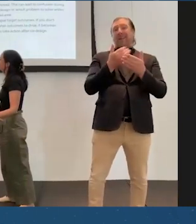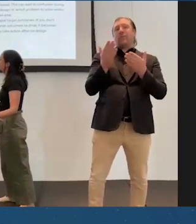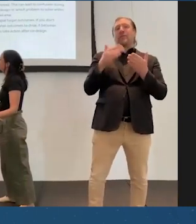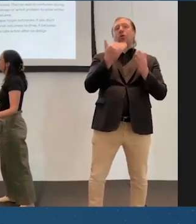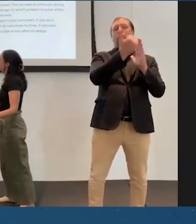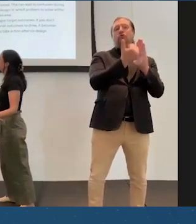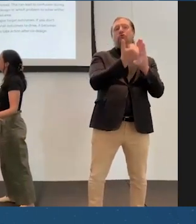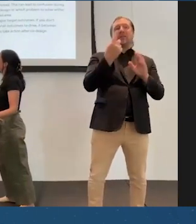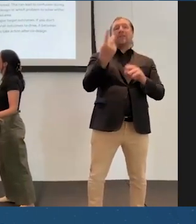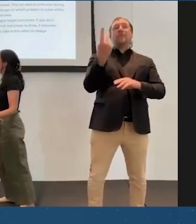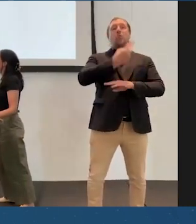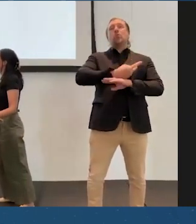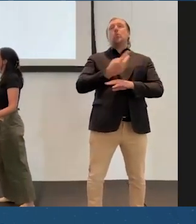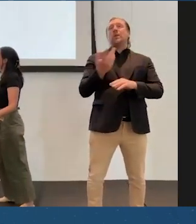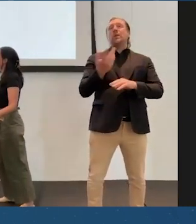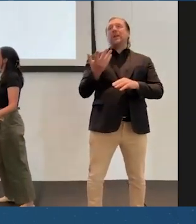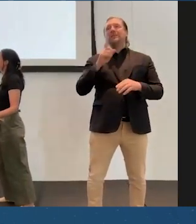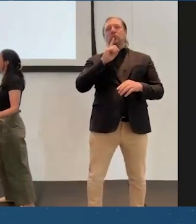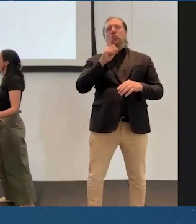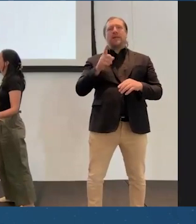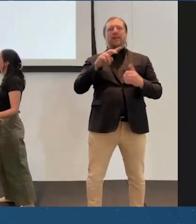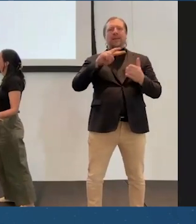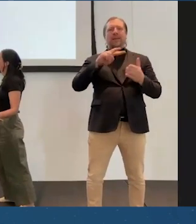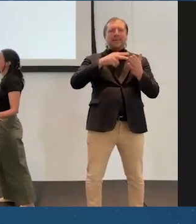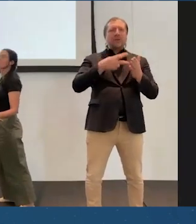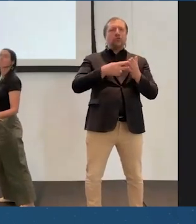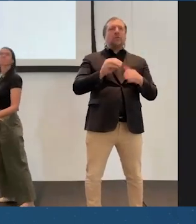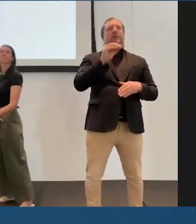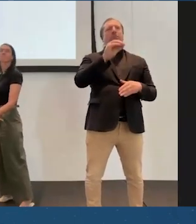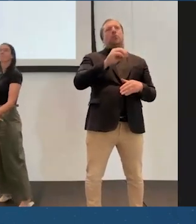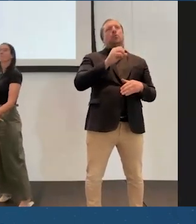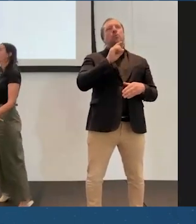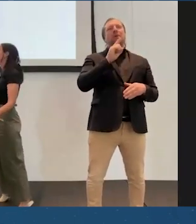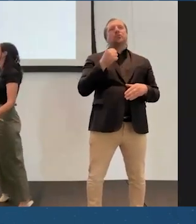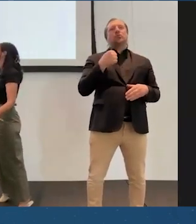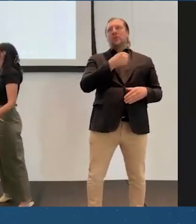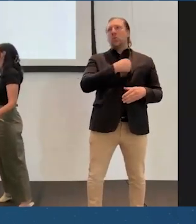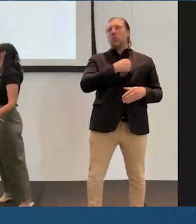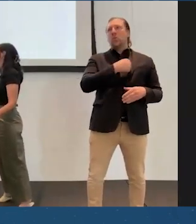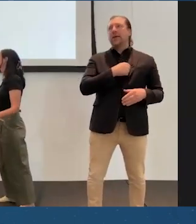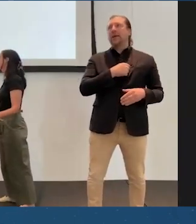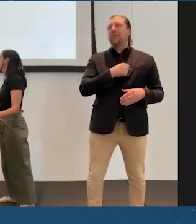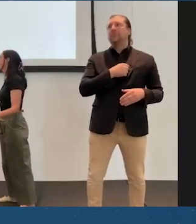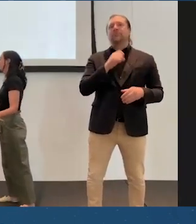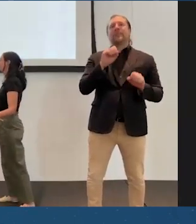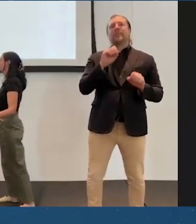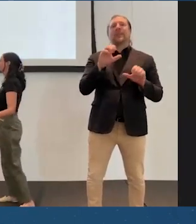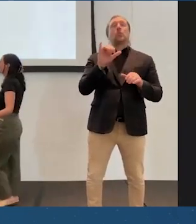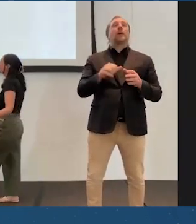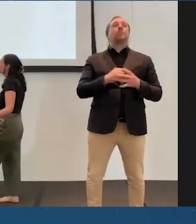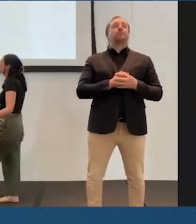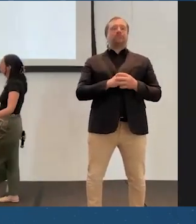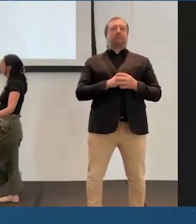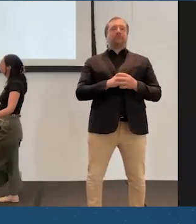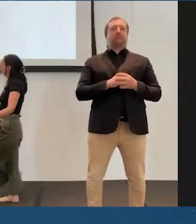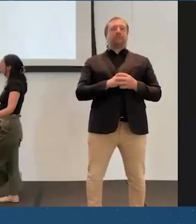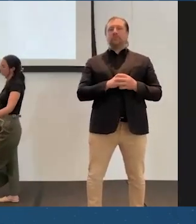is very intentionally put there to ensure that we can do that. Cool.